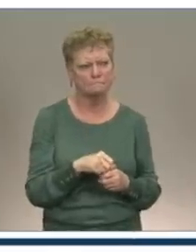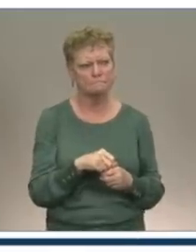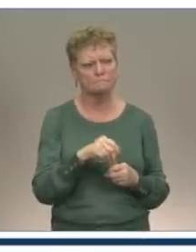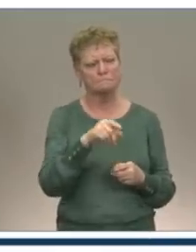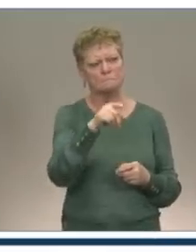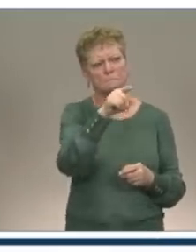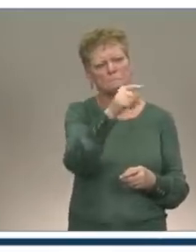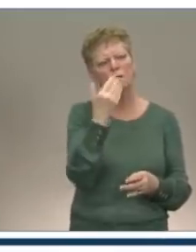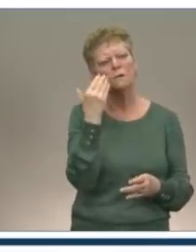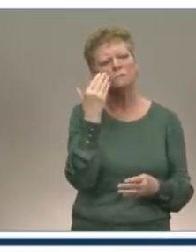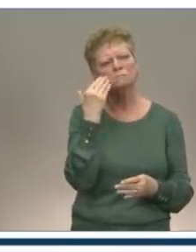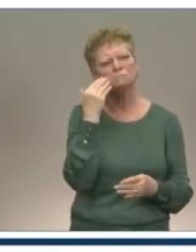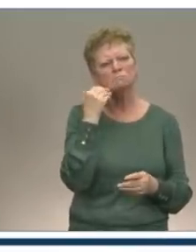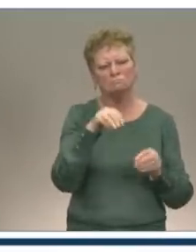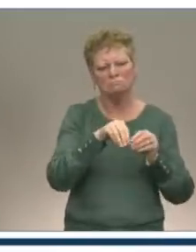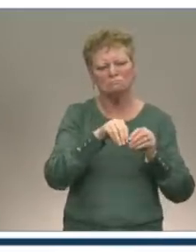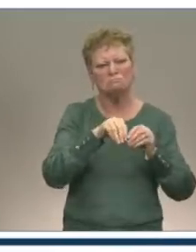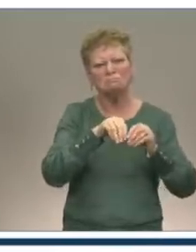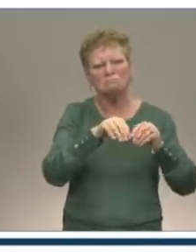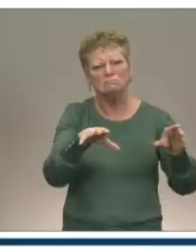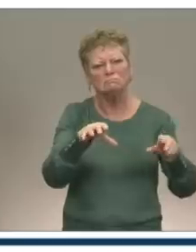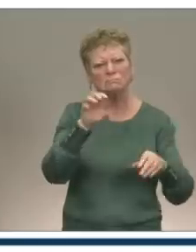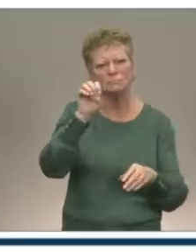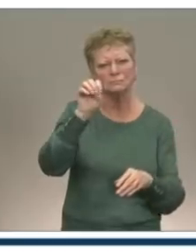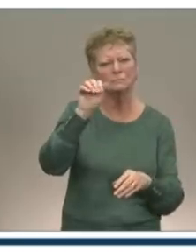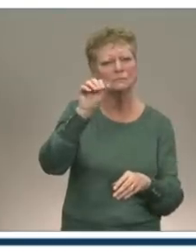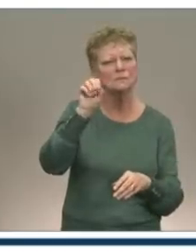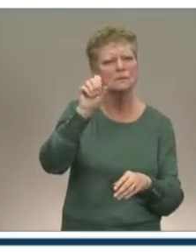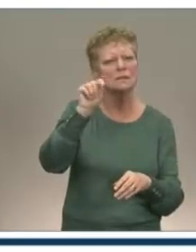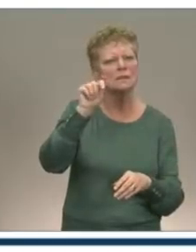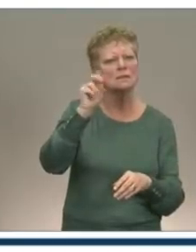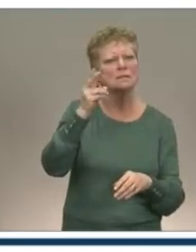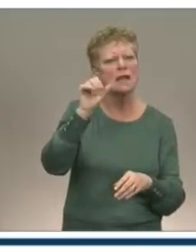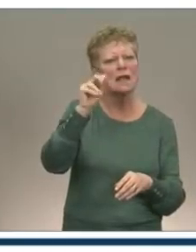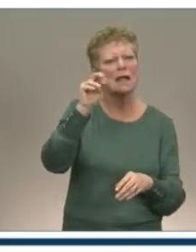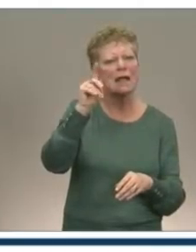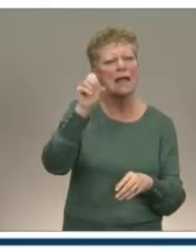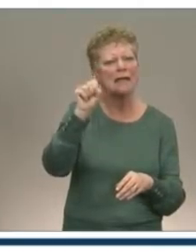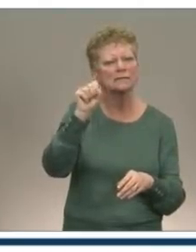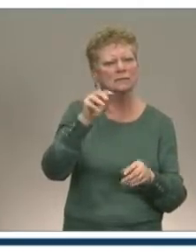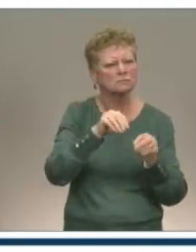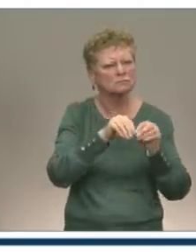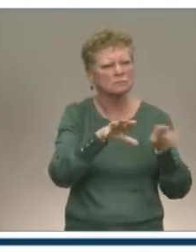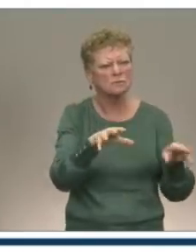mentioned earlier in these hands at the start of the briefing where and what's